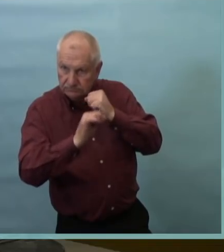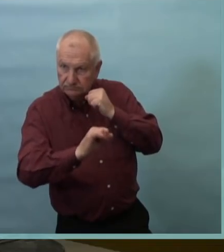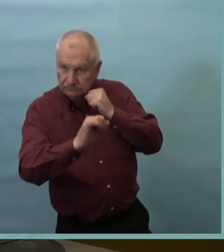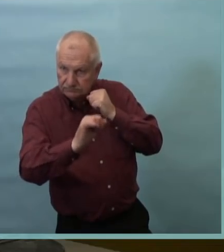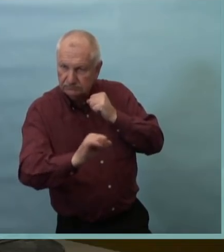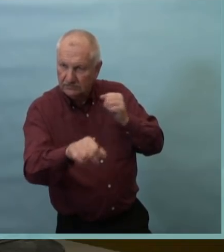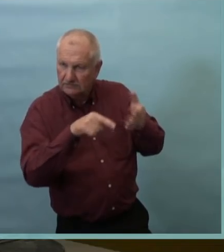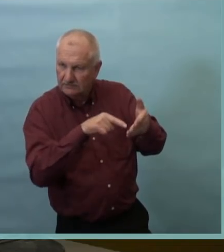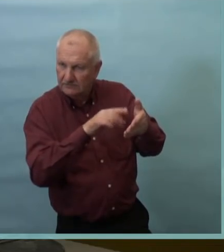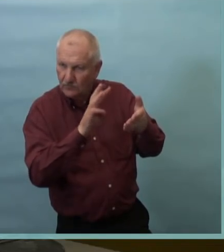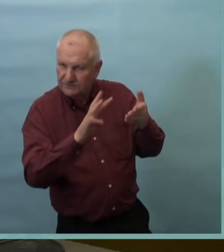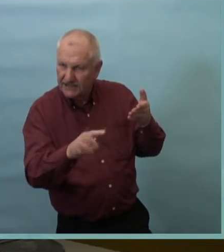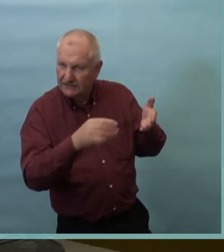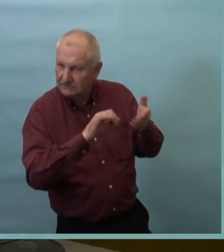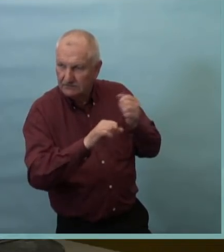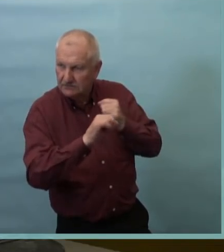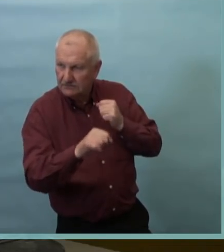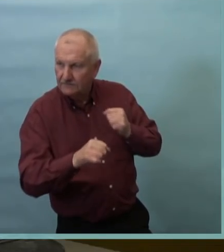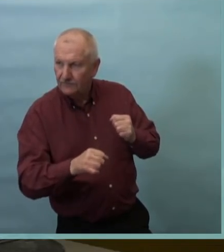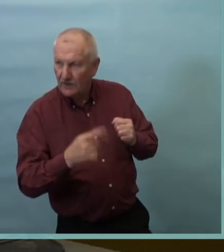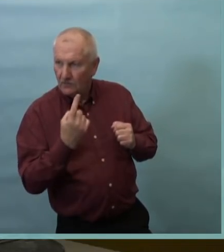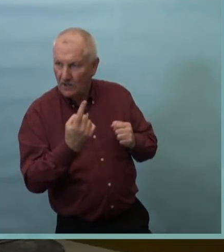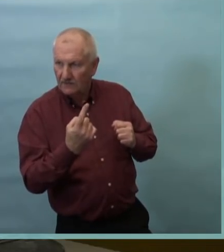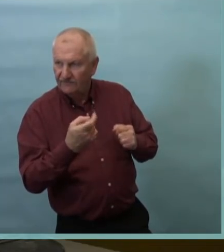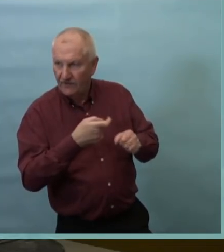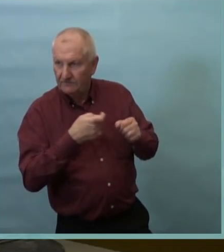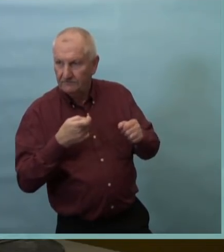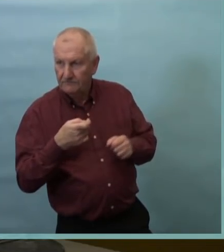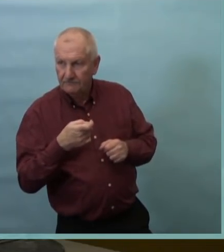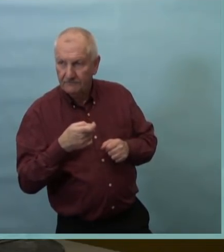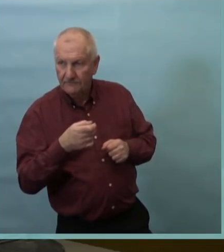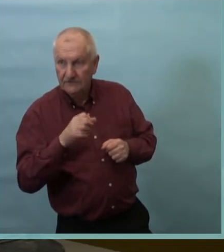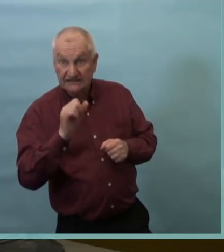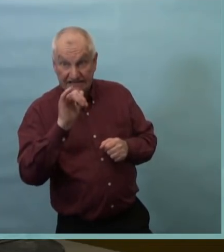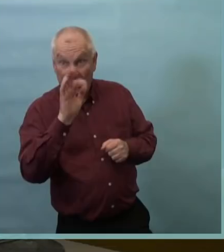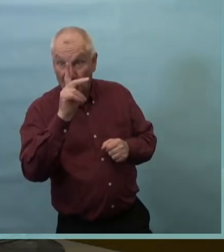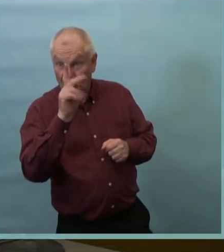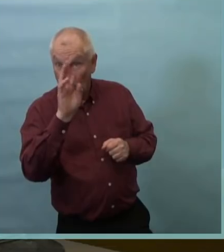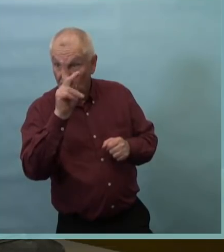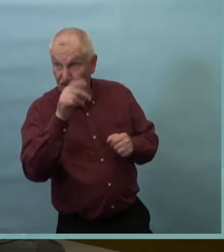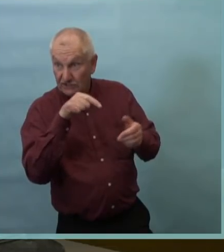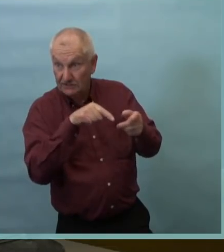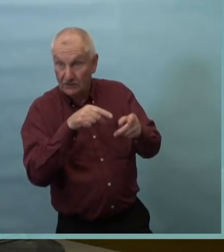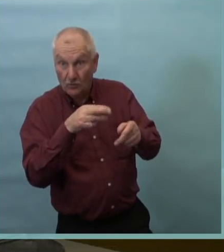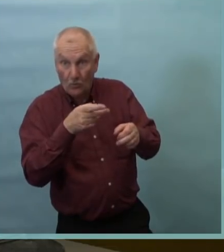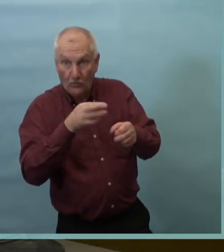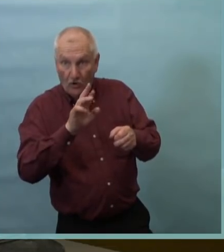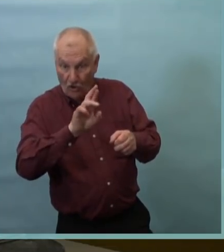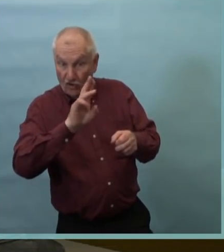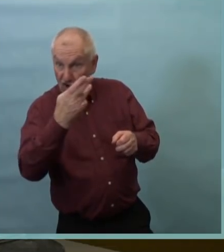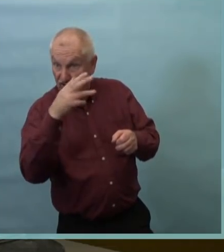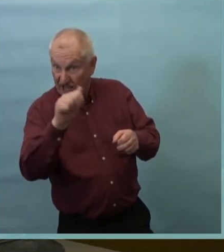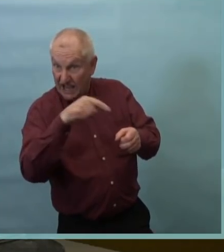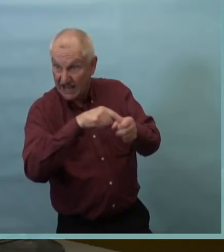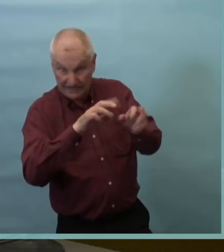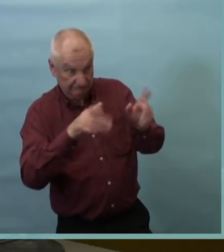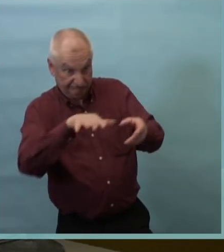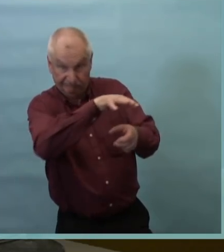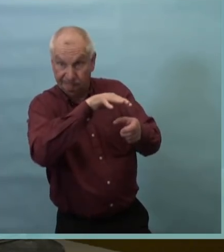was somebody from the Salford Regional Health Center emergency department the tested positive are you guys going to be updating that on a more timely basis so